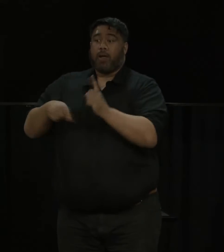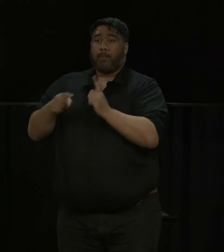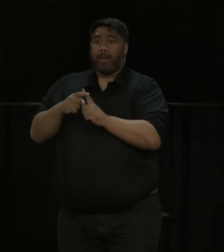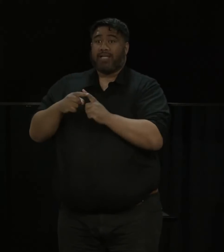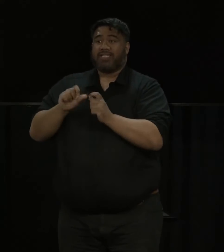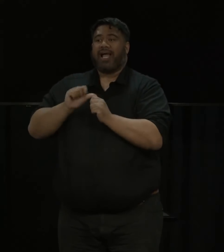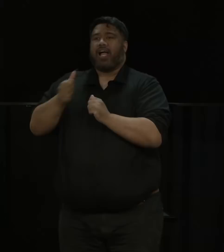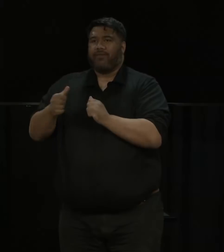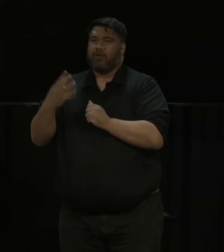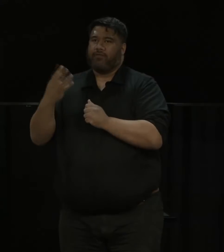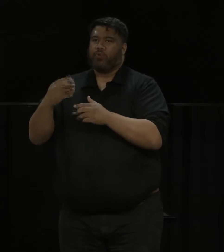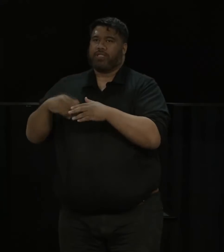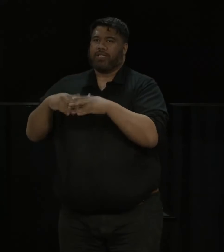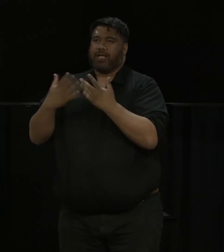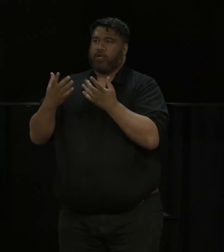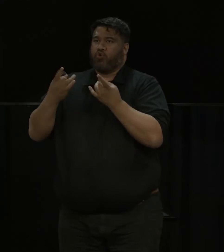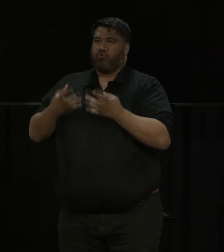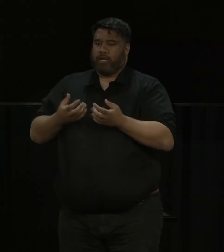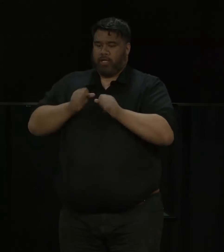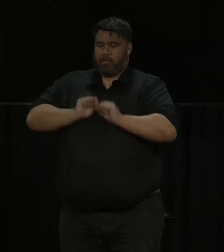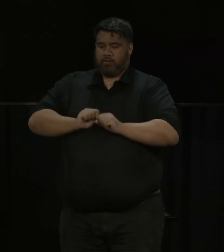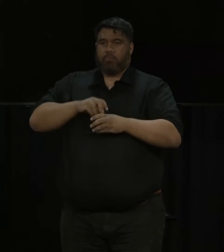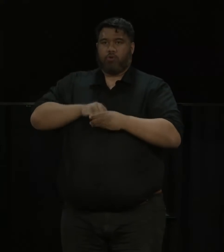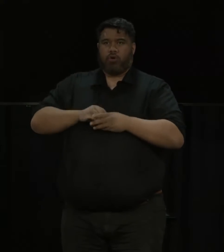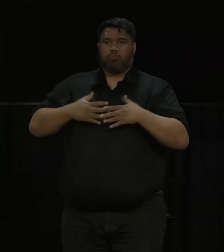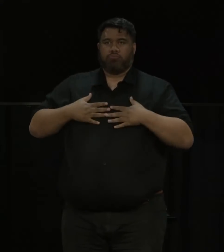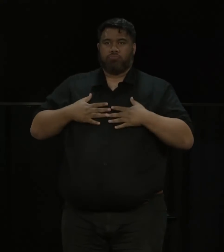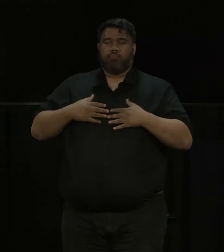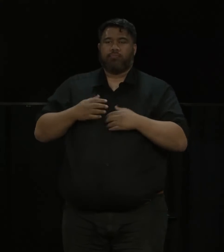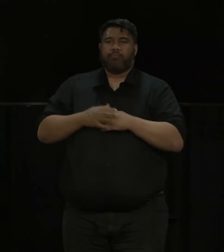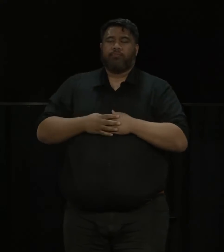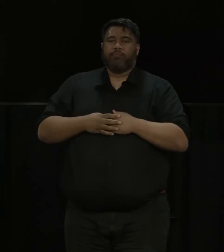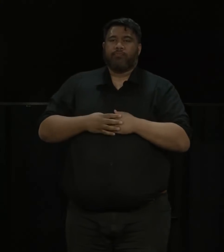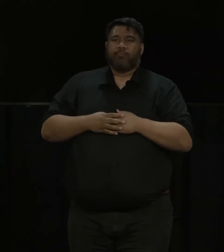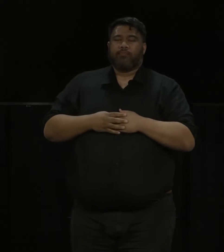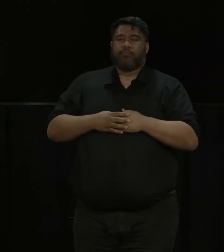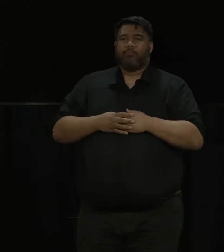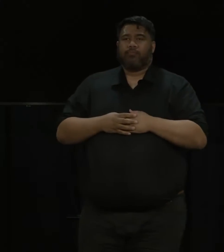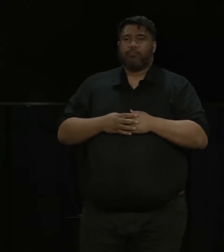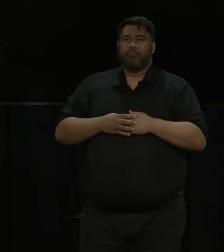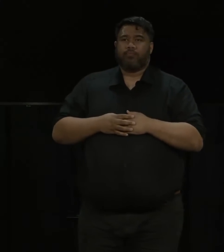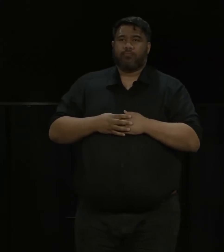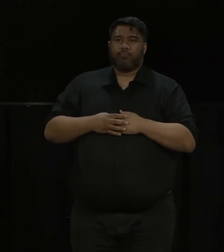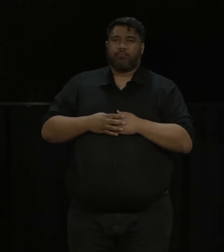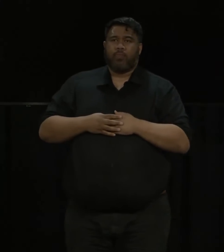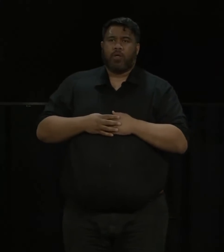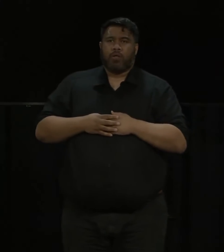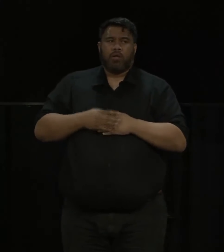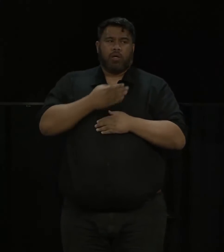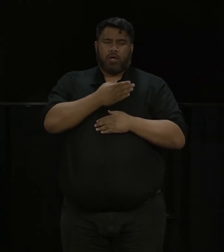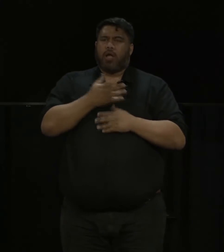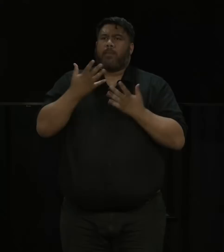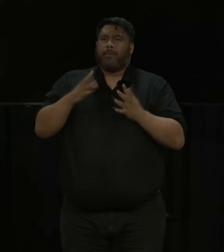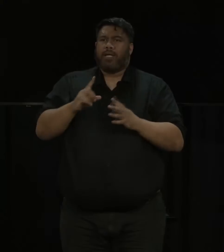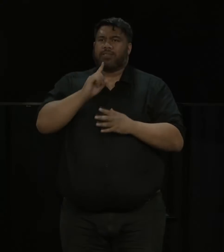vaccinated. That is they had been vaccinated more than 14 days prior to being diagnosed as a